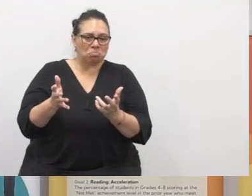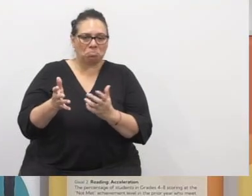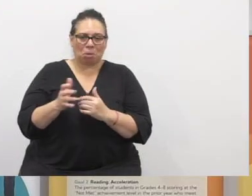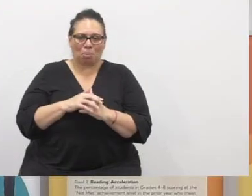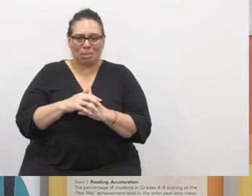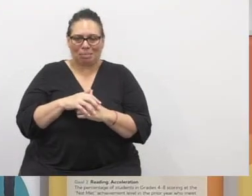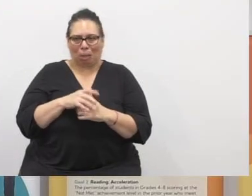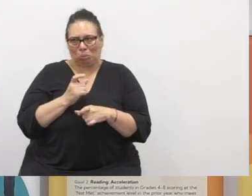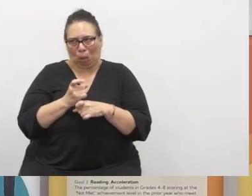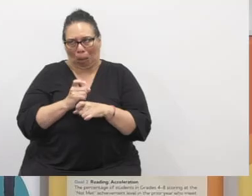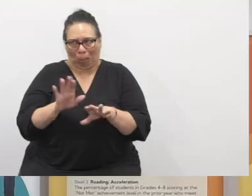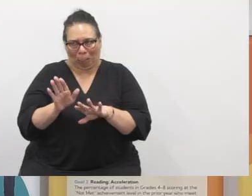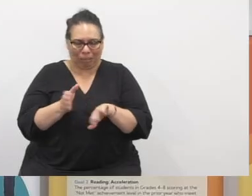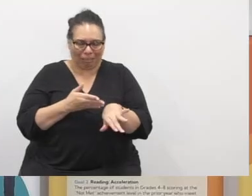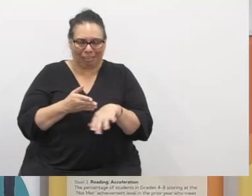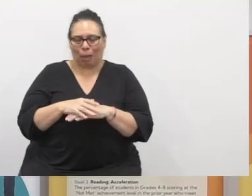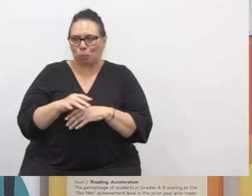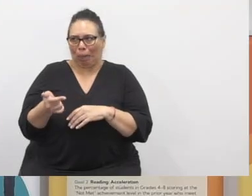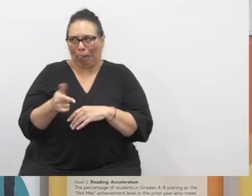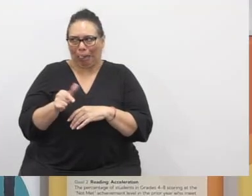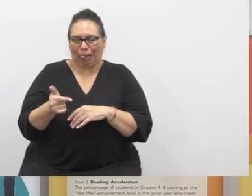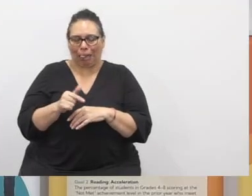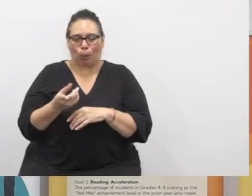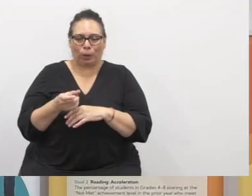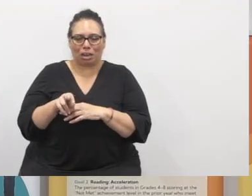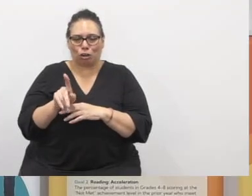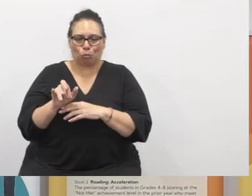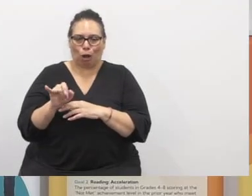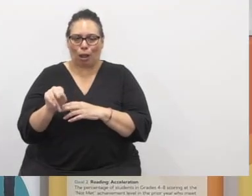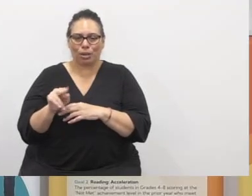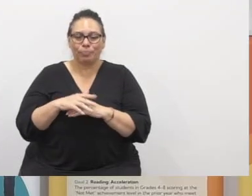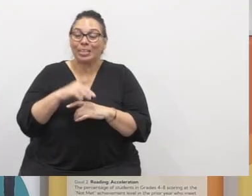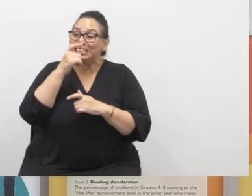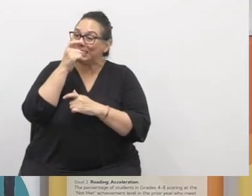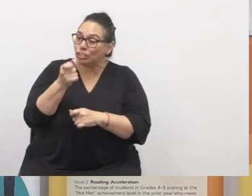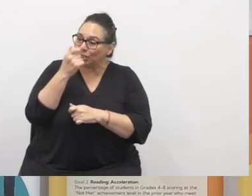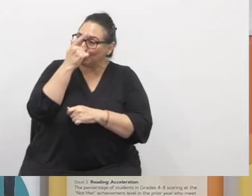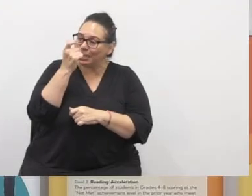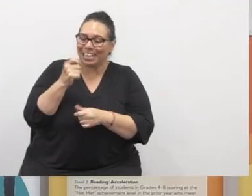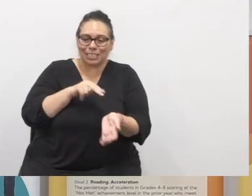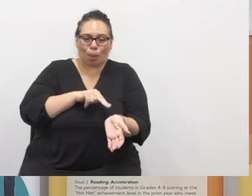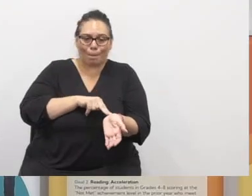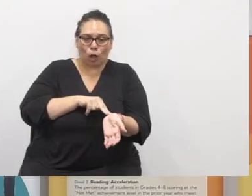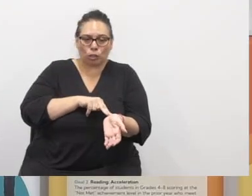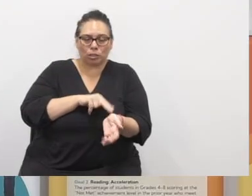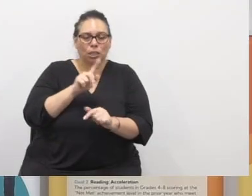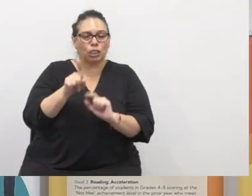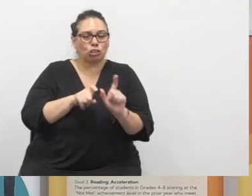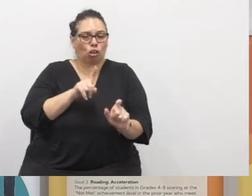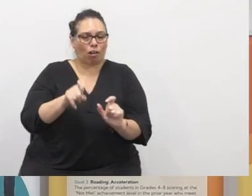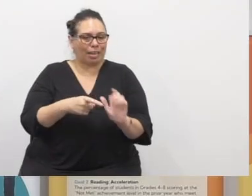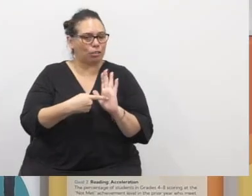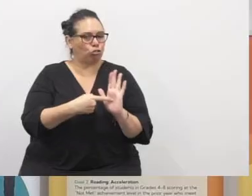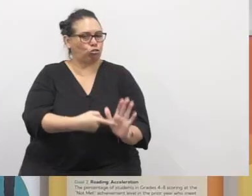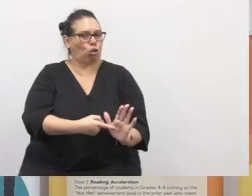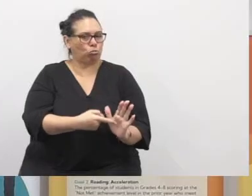and I was sort of going back and forth with Dr. Brown like, it's interesting because the pulse survey does show some things.